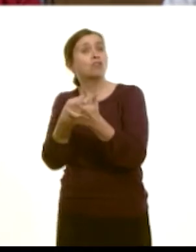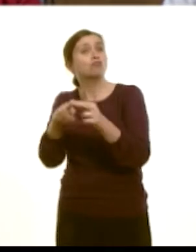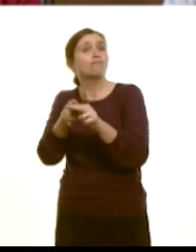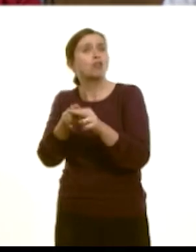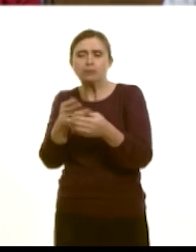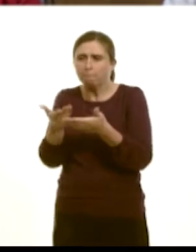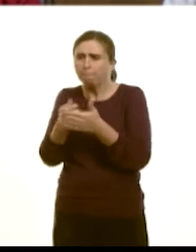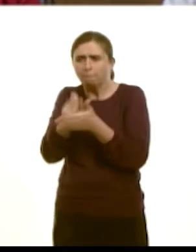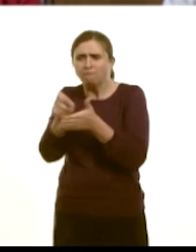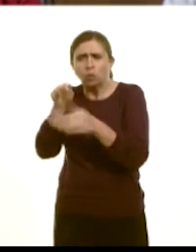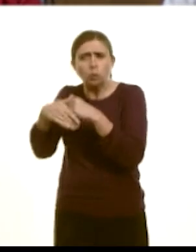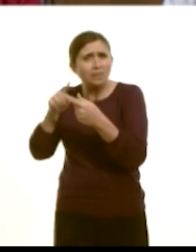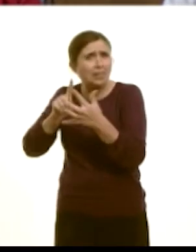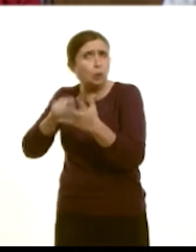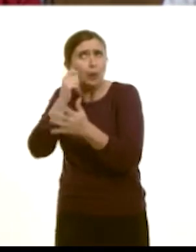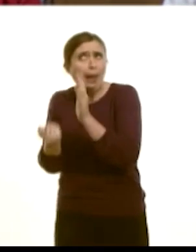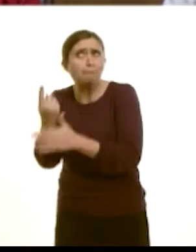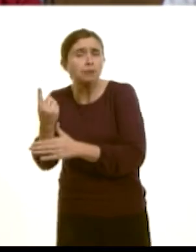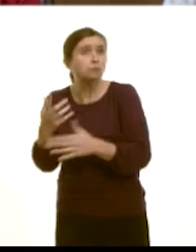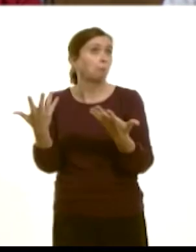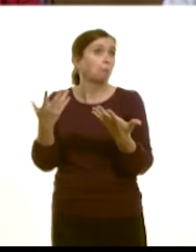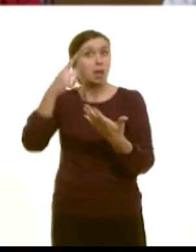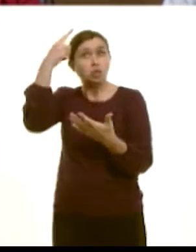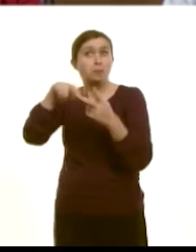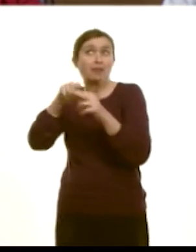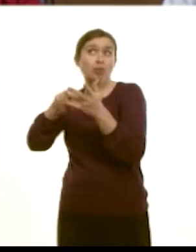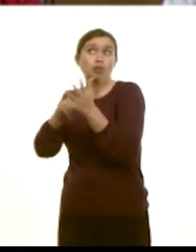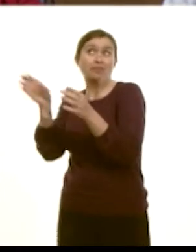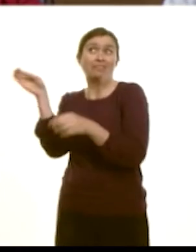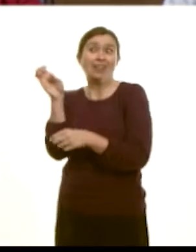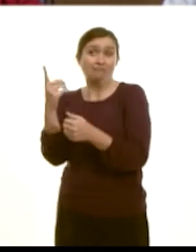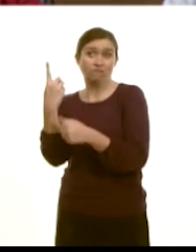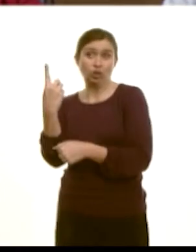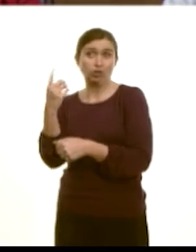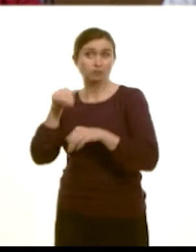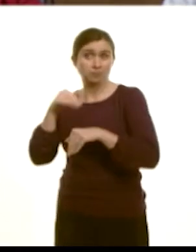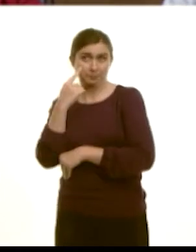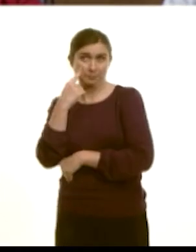will be important for all who believe that Wales is stronger within the EU to get together